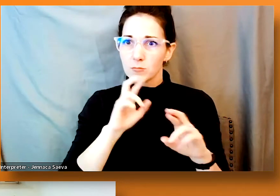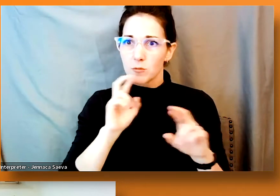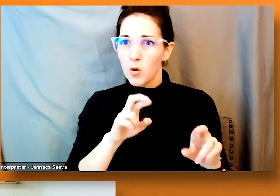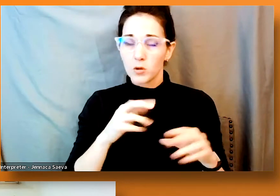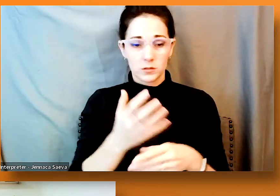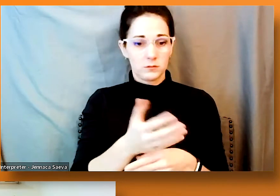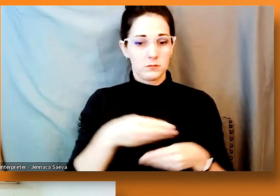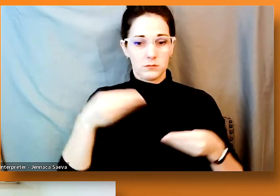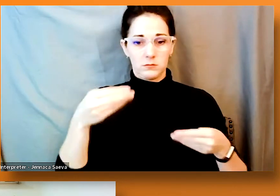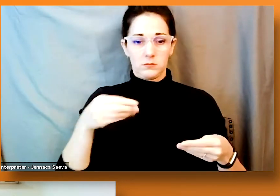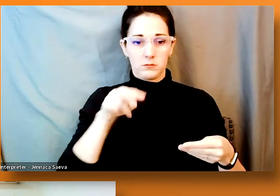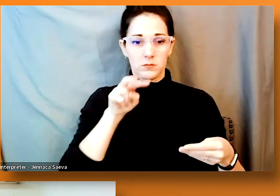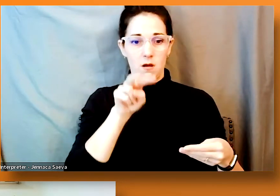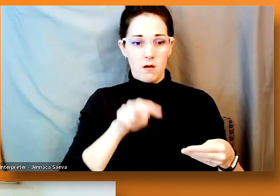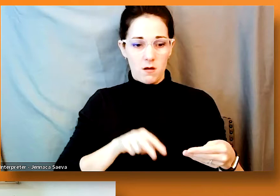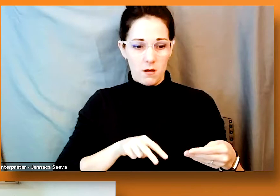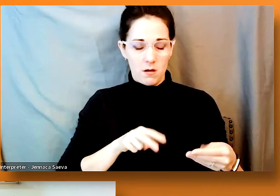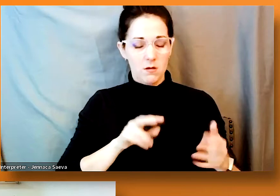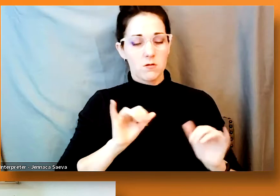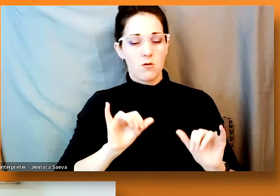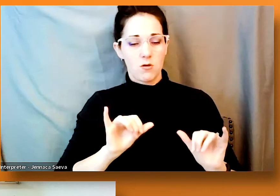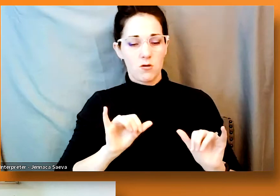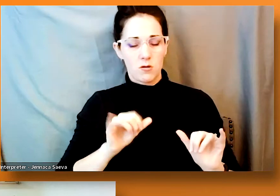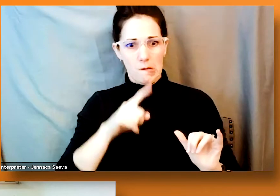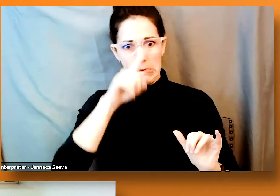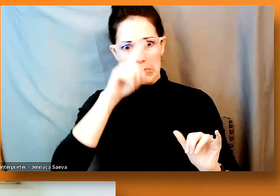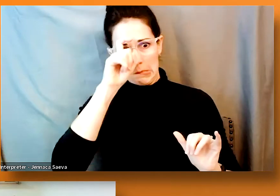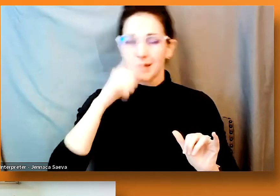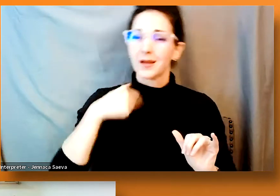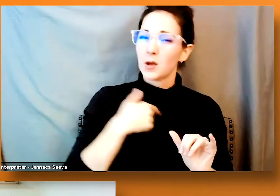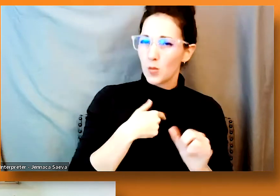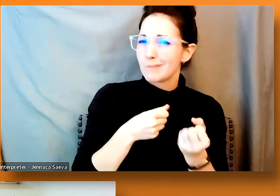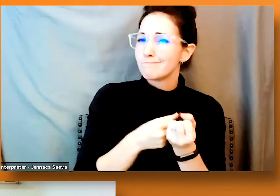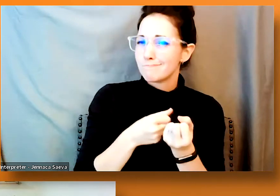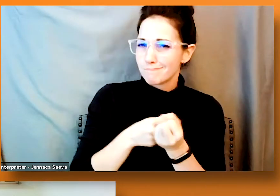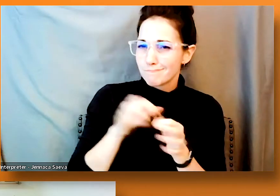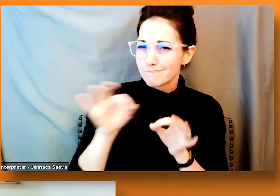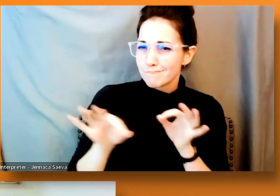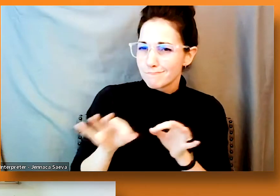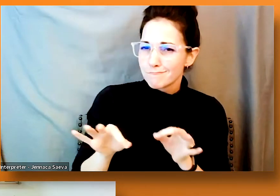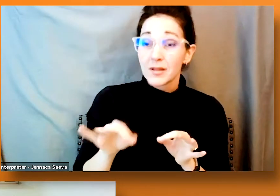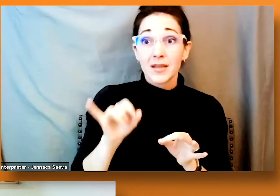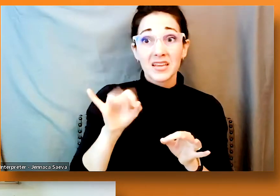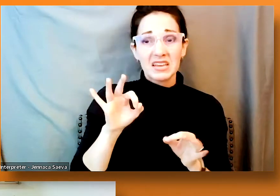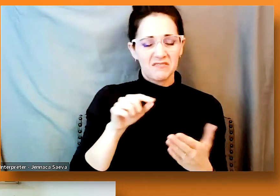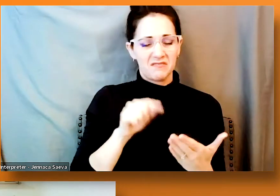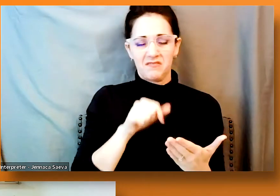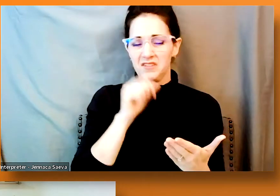And we will alert you if we see something that doesn't seem right.